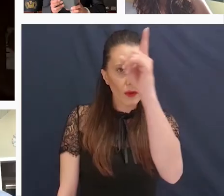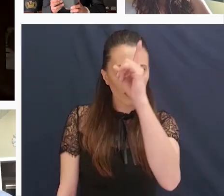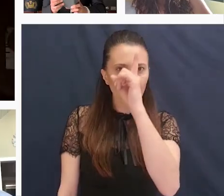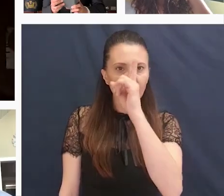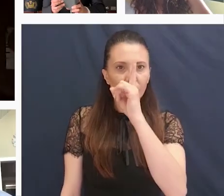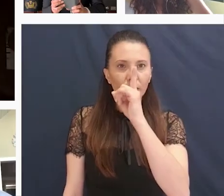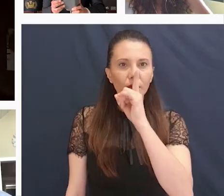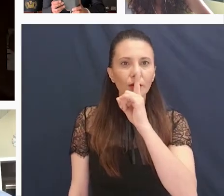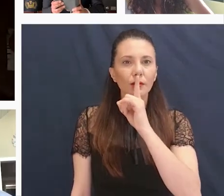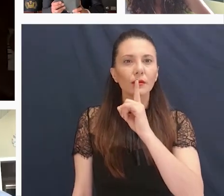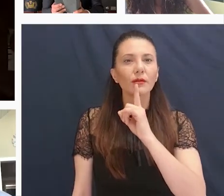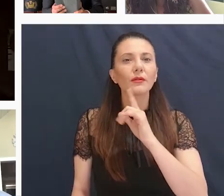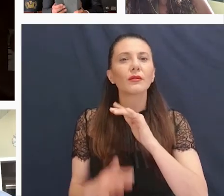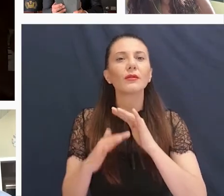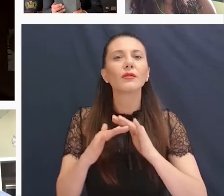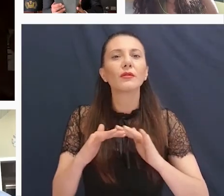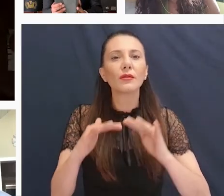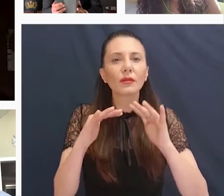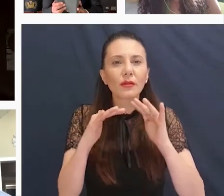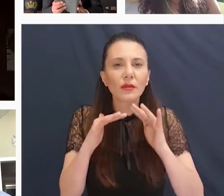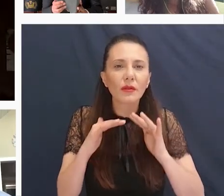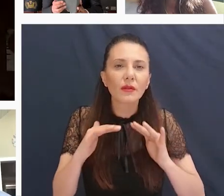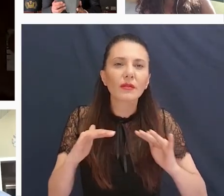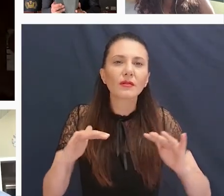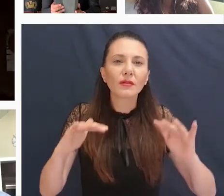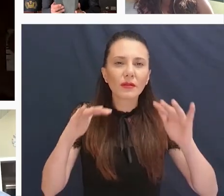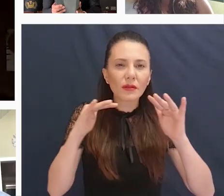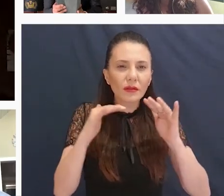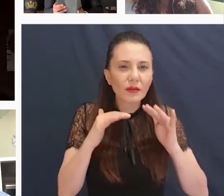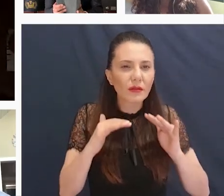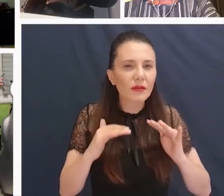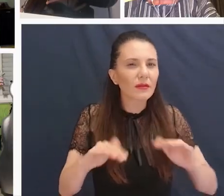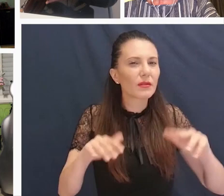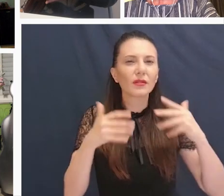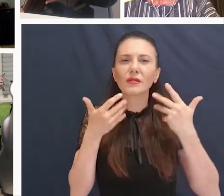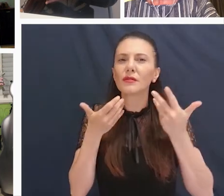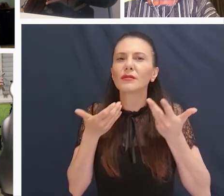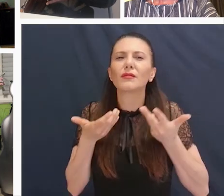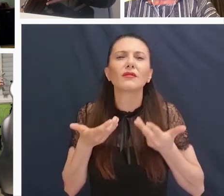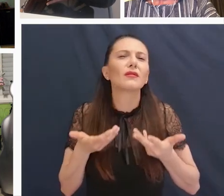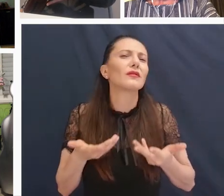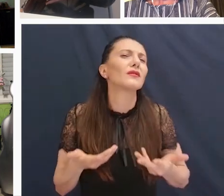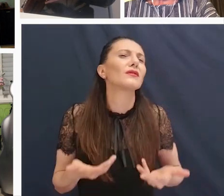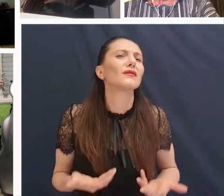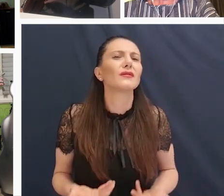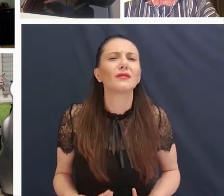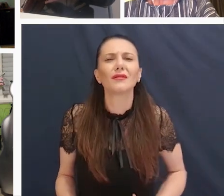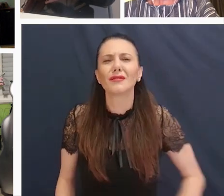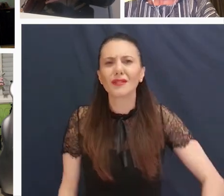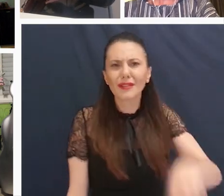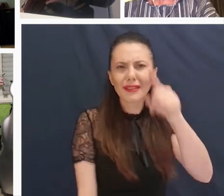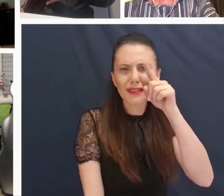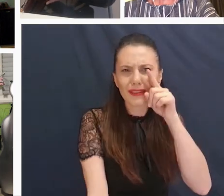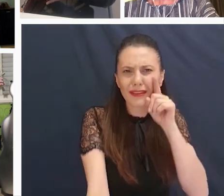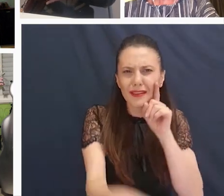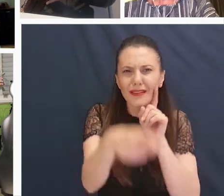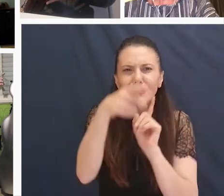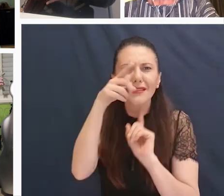Why do you hang silent from the willow tree?